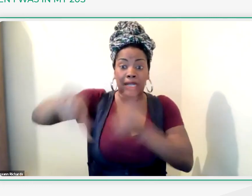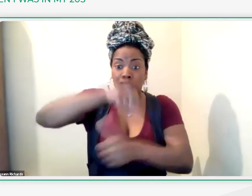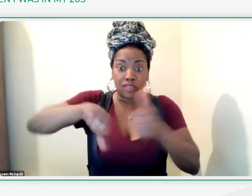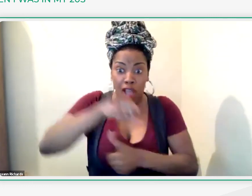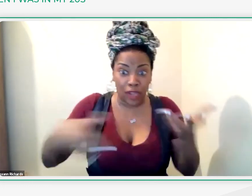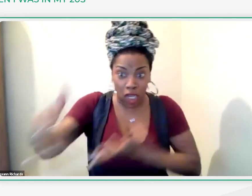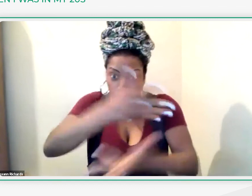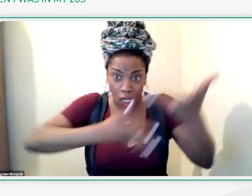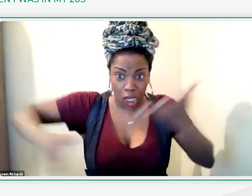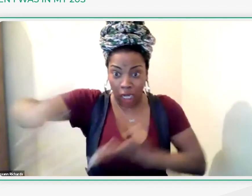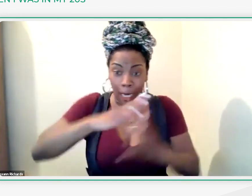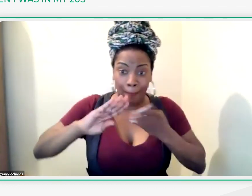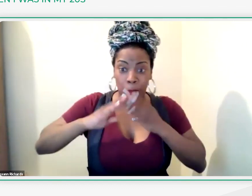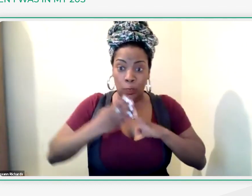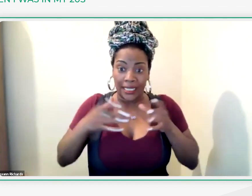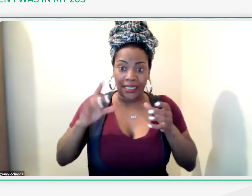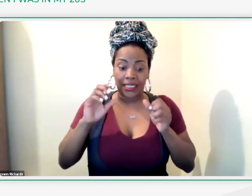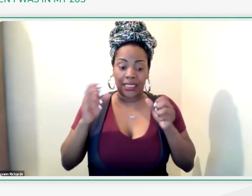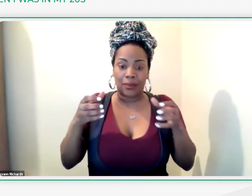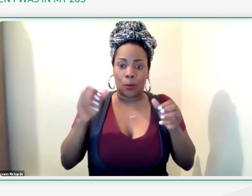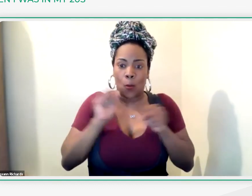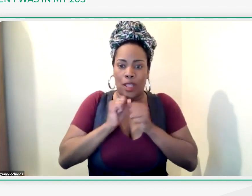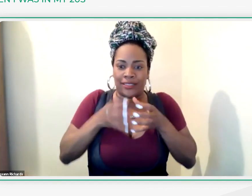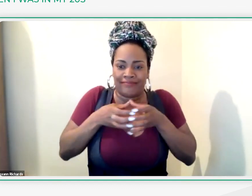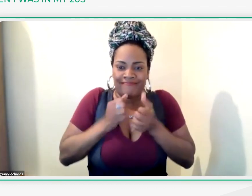Help each other if you have that experience.